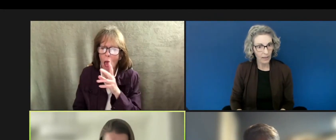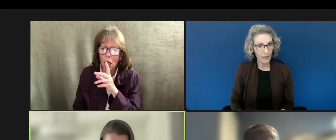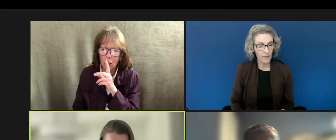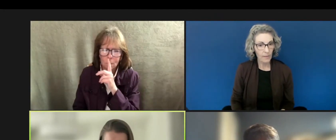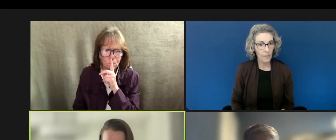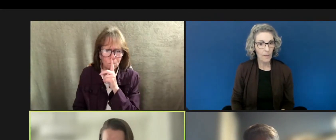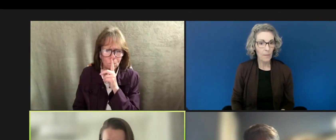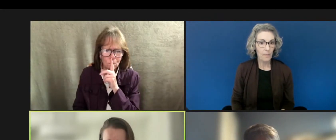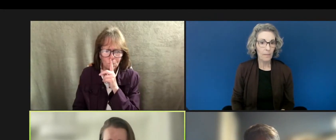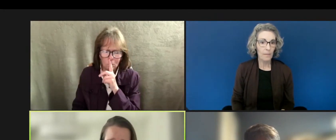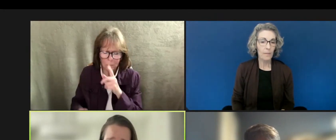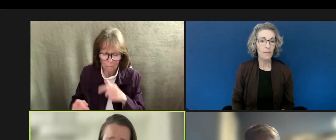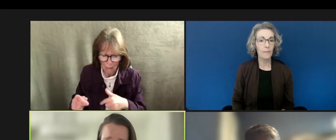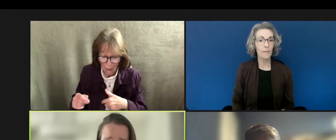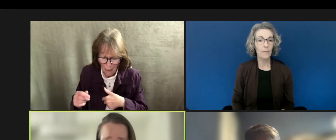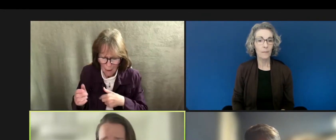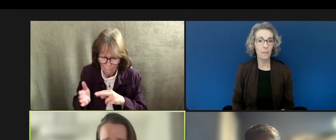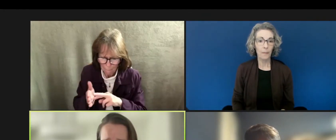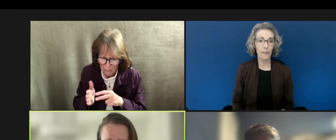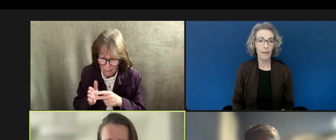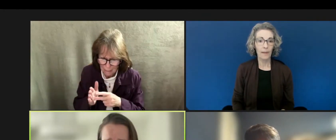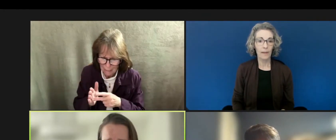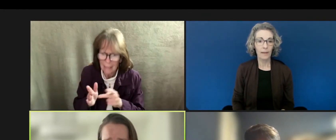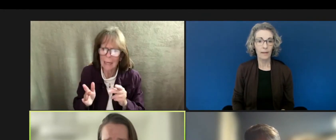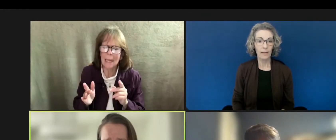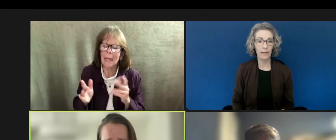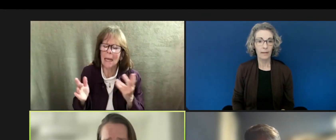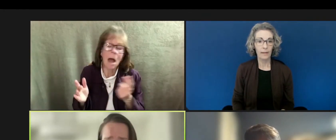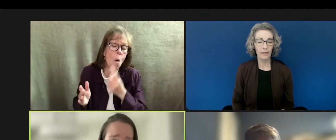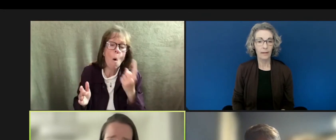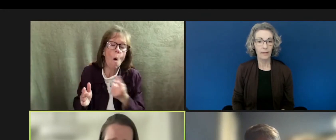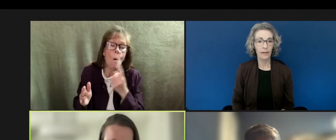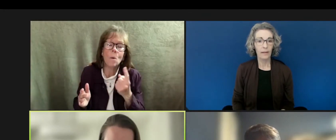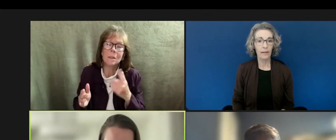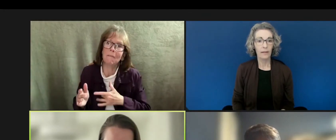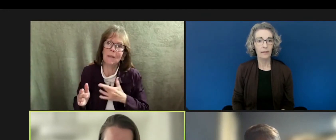important to be practicing safely and effectively,